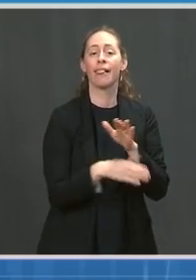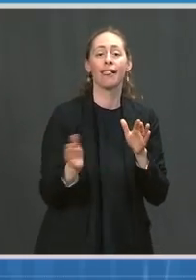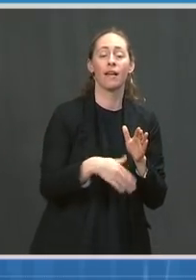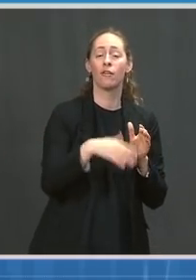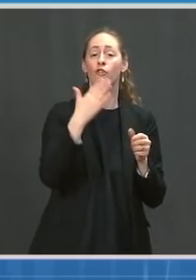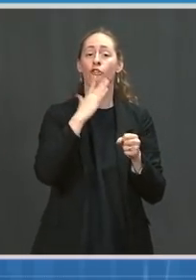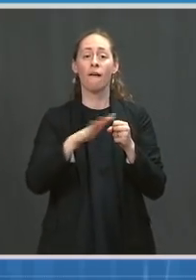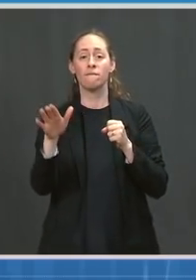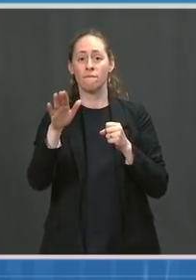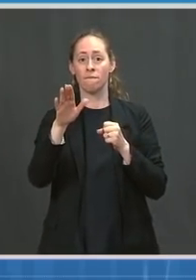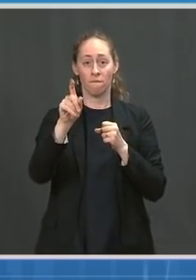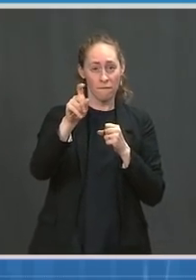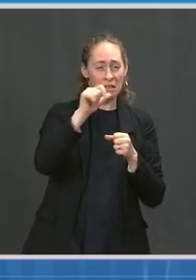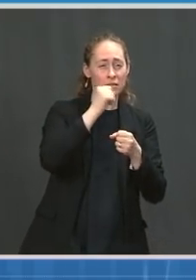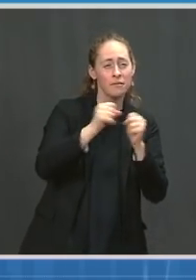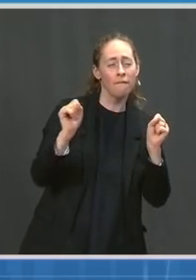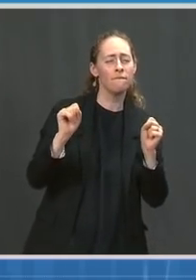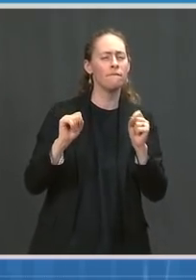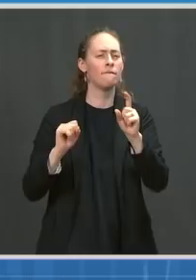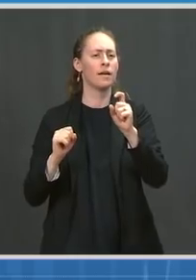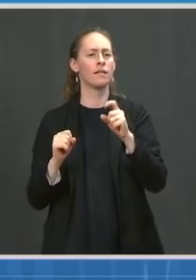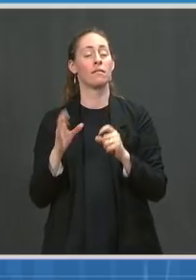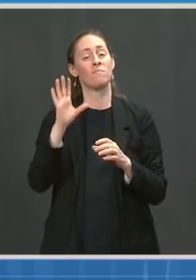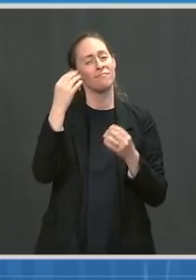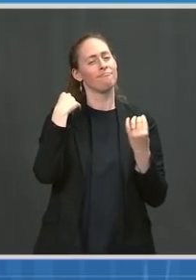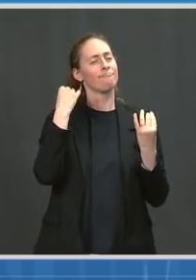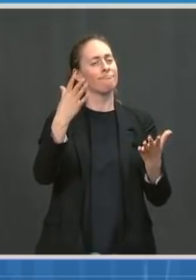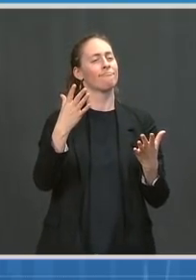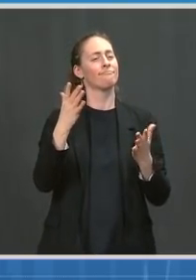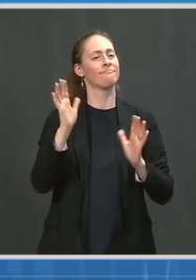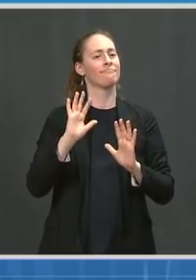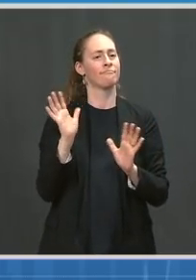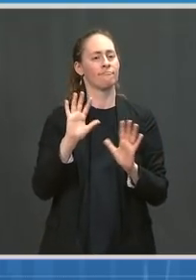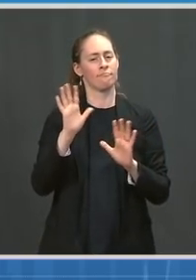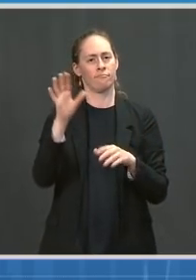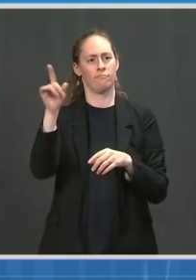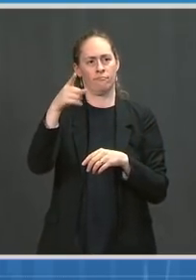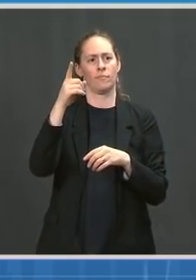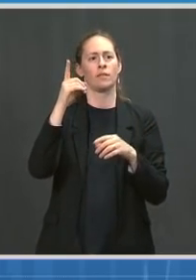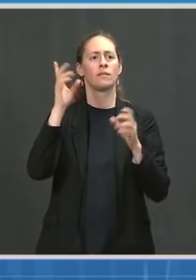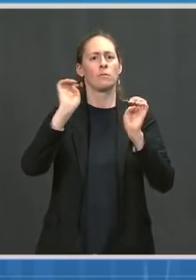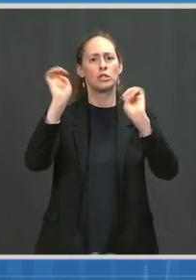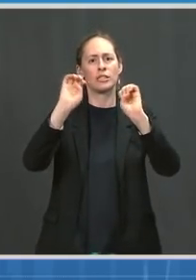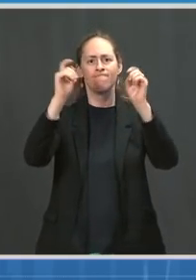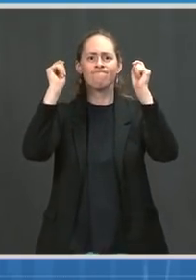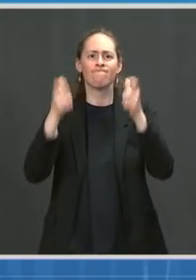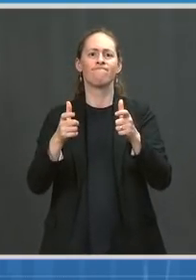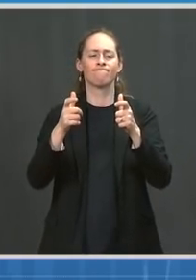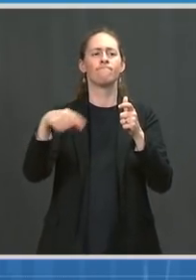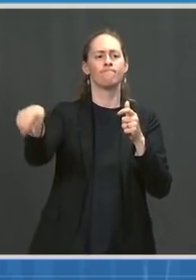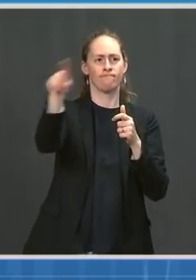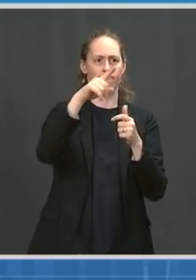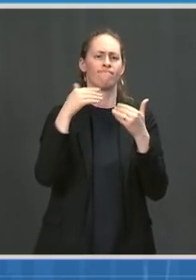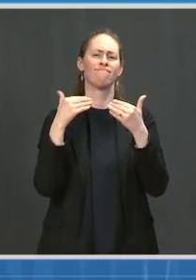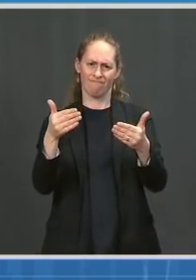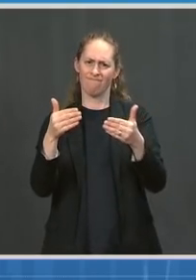The fact that, following the EUA, we have continued to follow very carefully